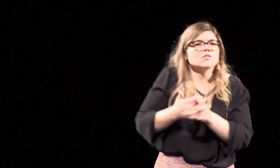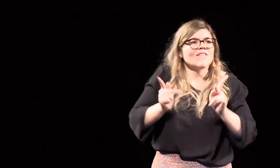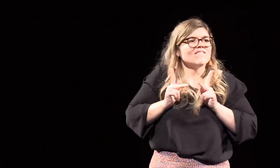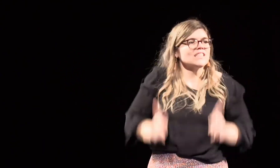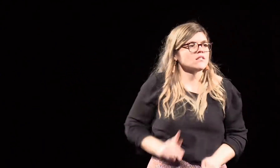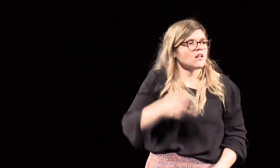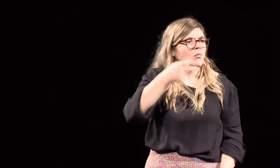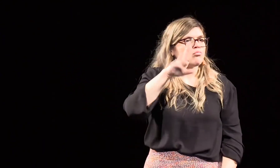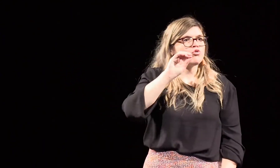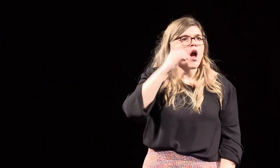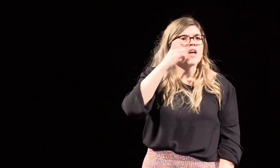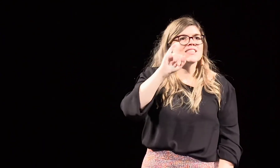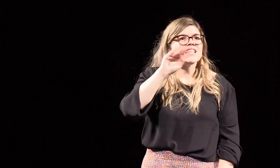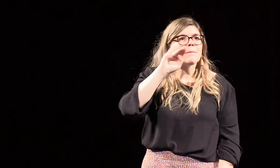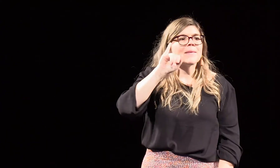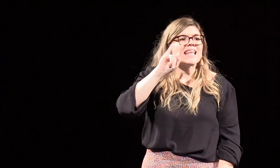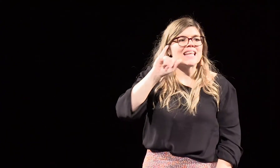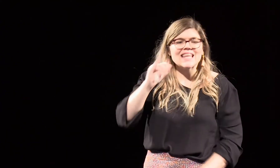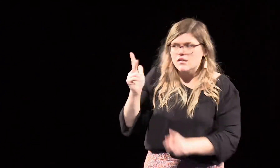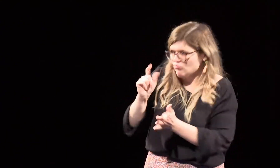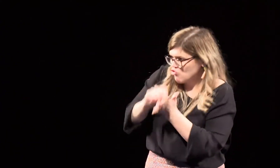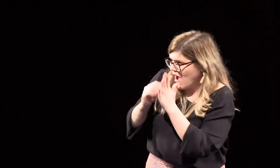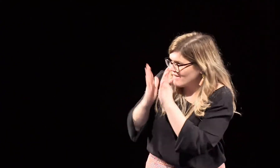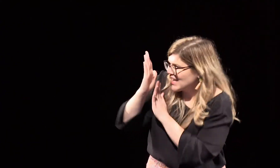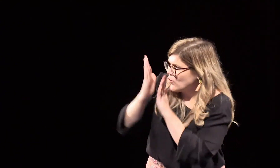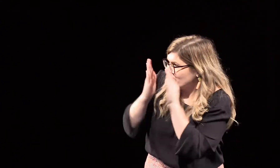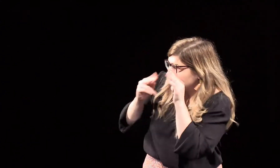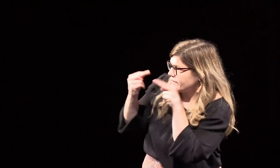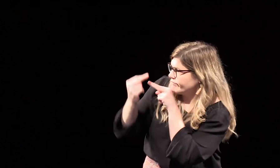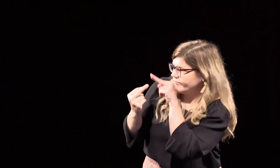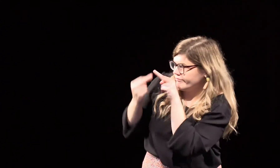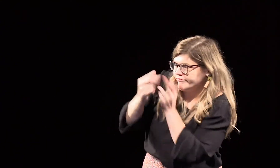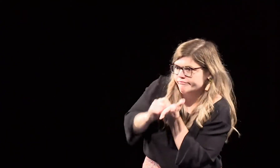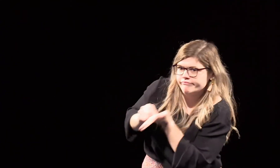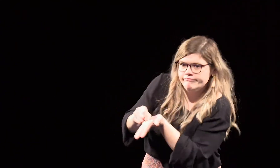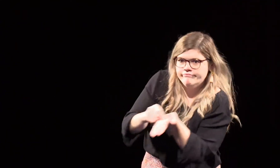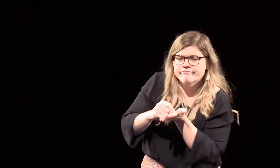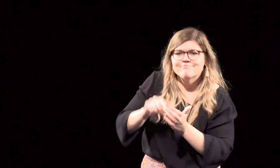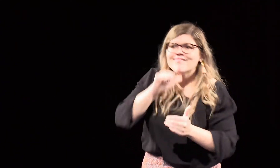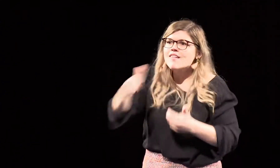It's person-to-person, you know, in a close proximity. You're face to face with this person,